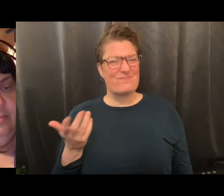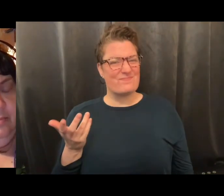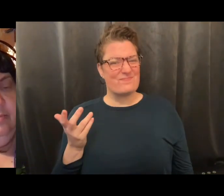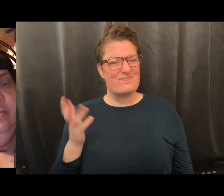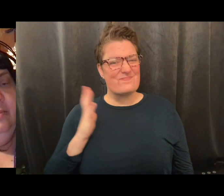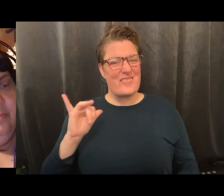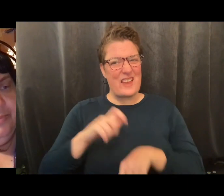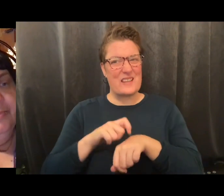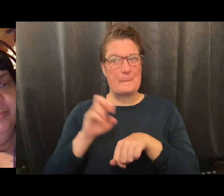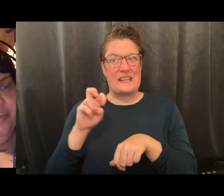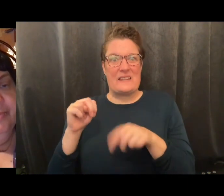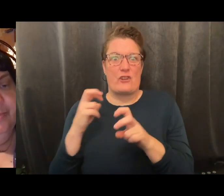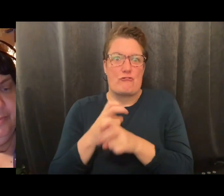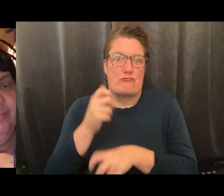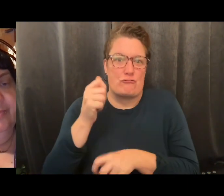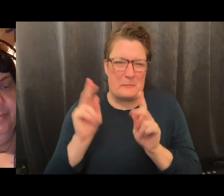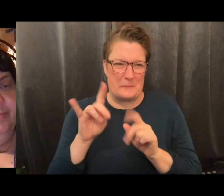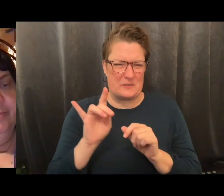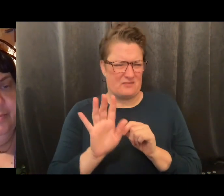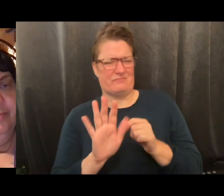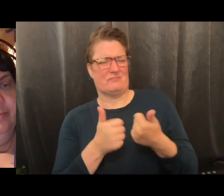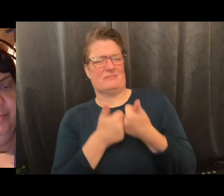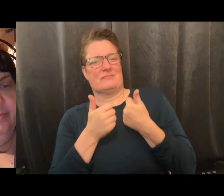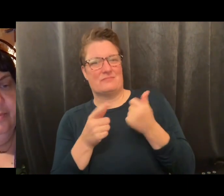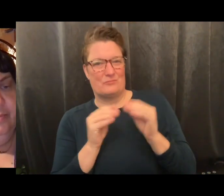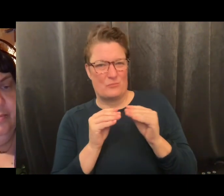about, oh, you can't say anything against Israel unless you're Jewish,